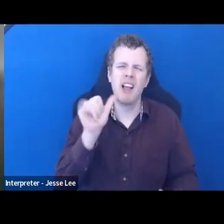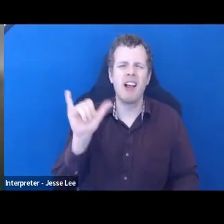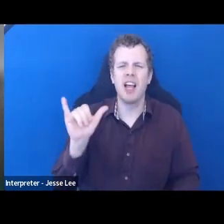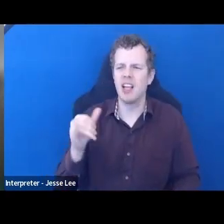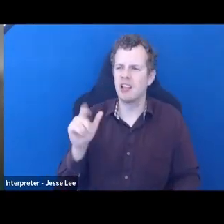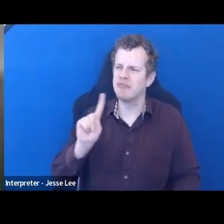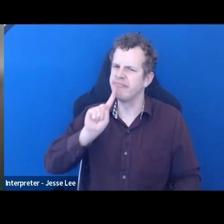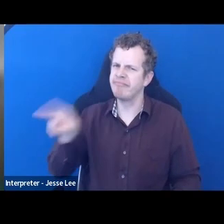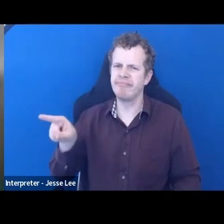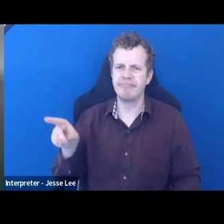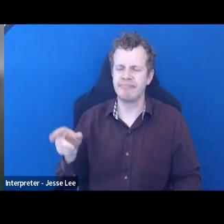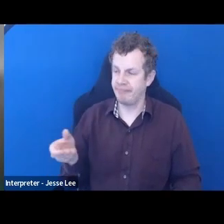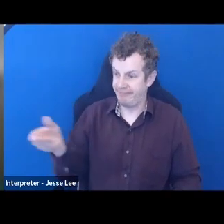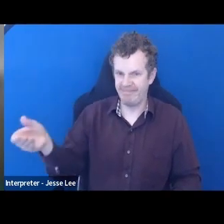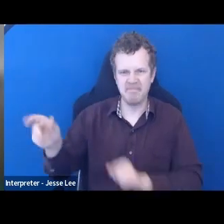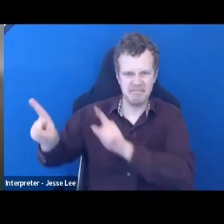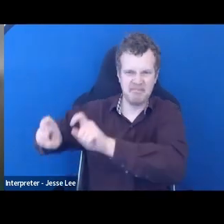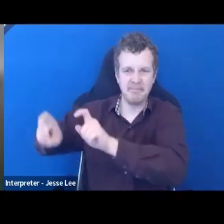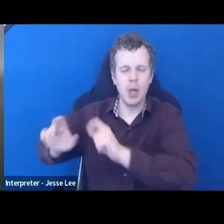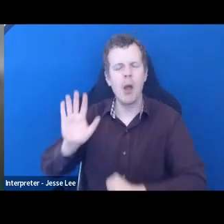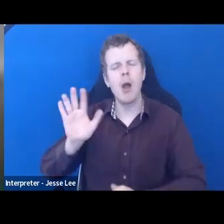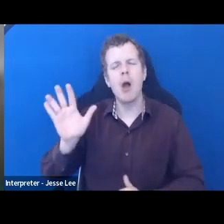But just kind of a hey these are some things to look out for.